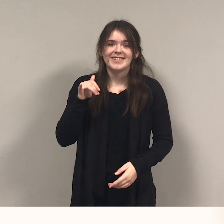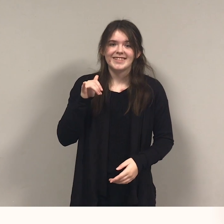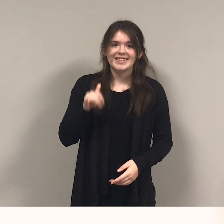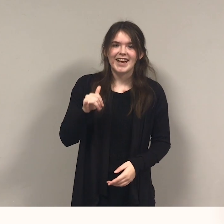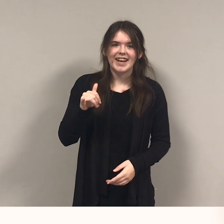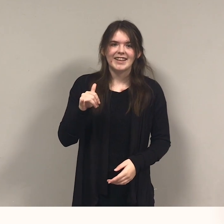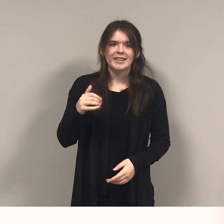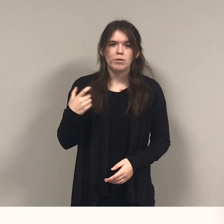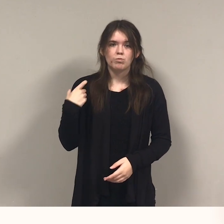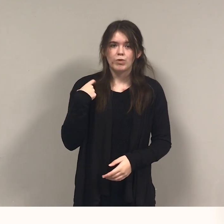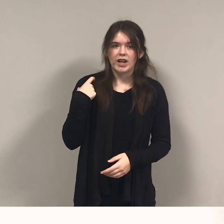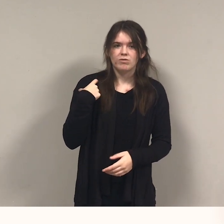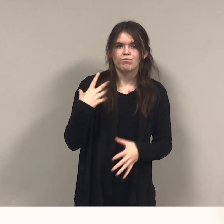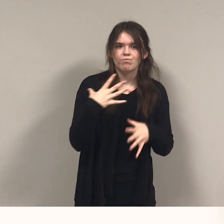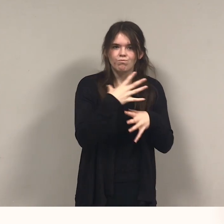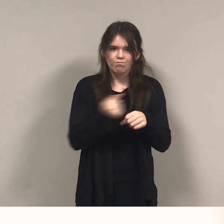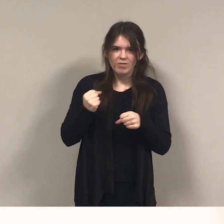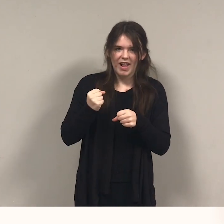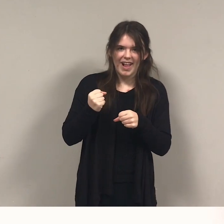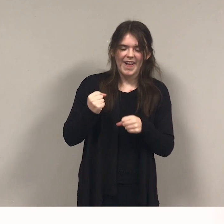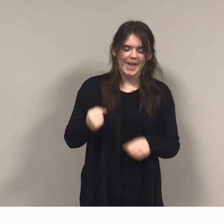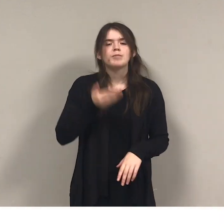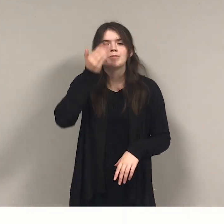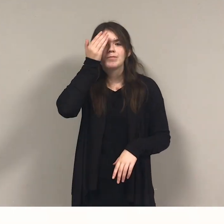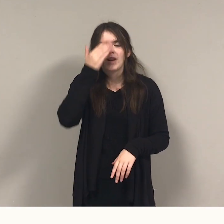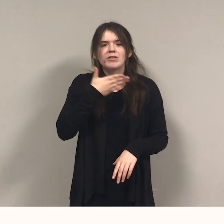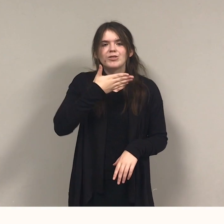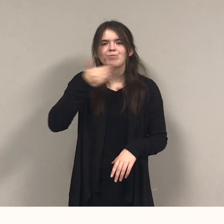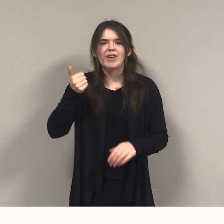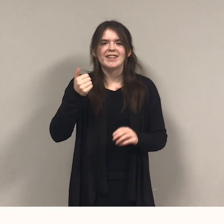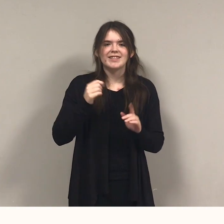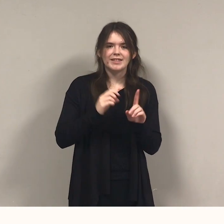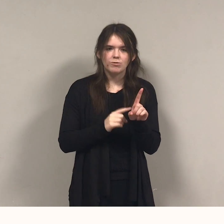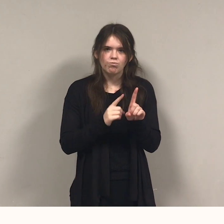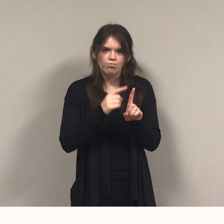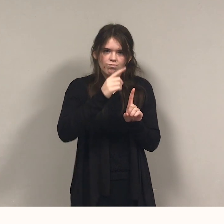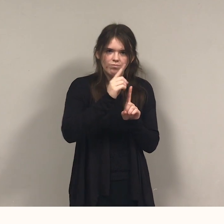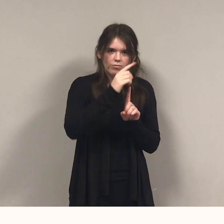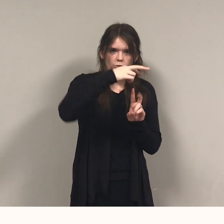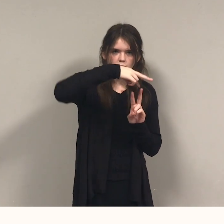And she knows - that she's the boss at climbing ropes and anchor toss.